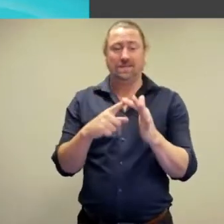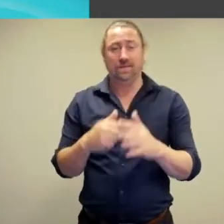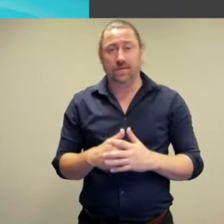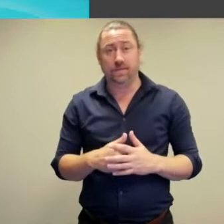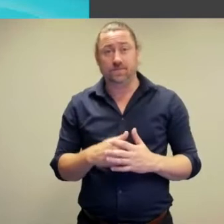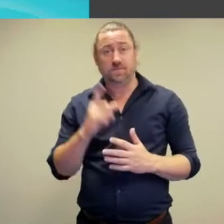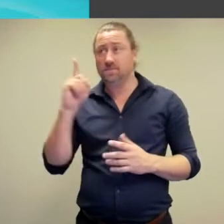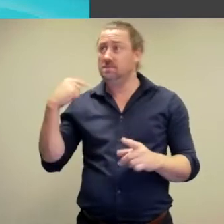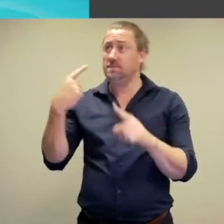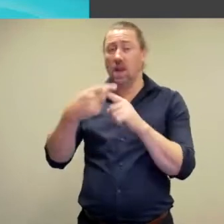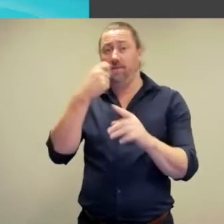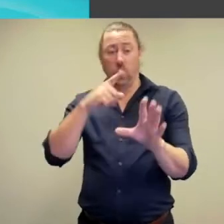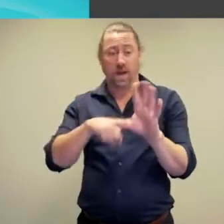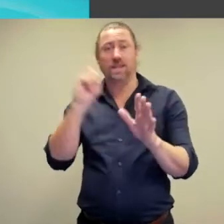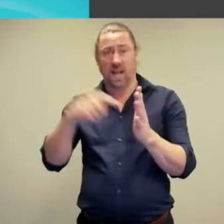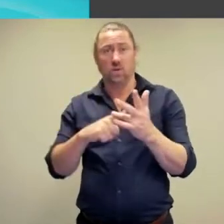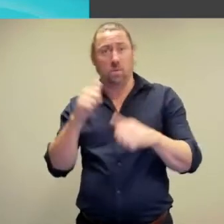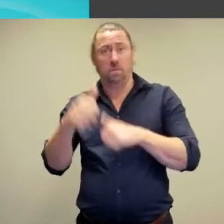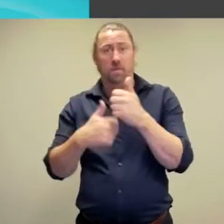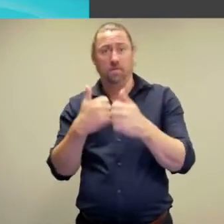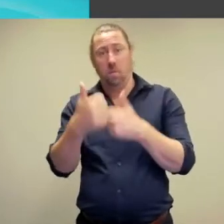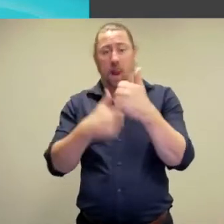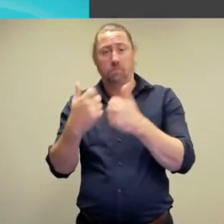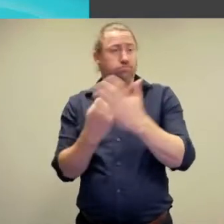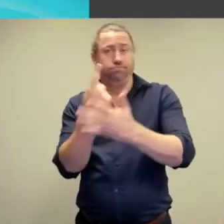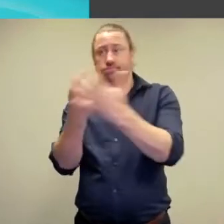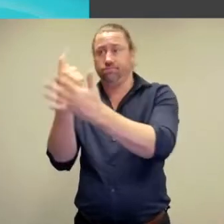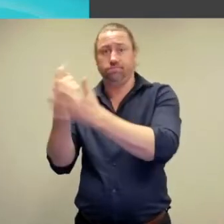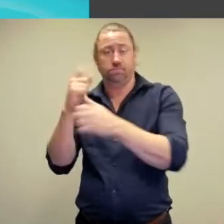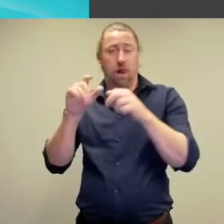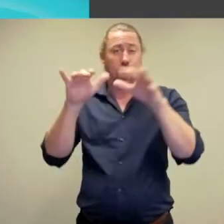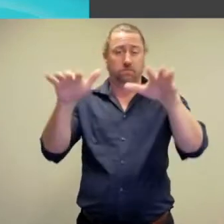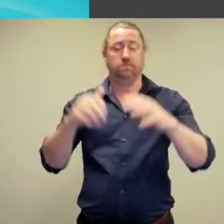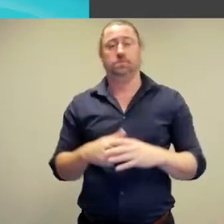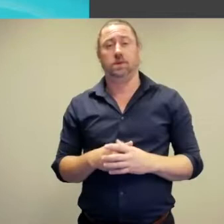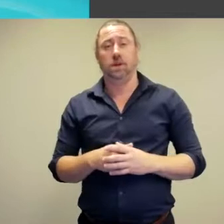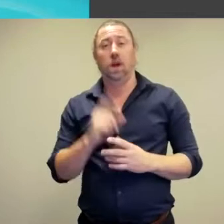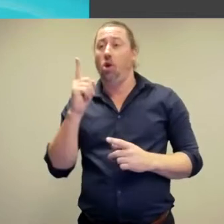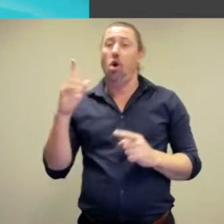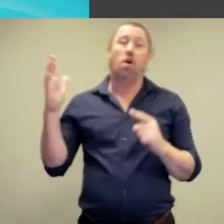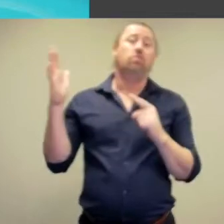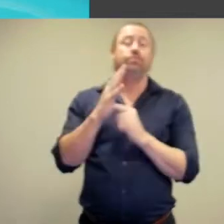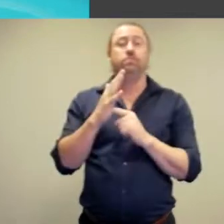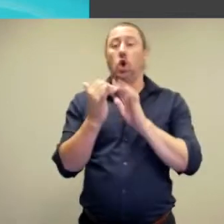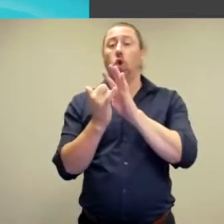in the past few years. At the moment,